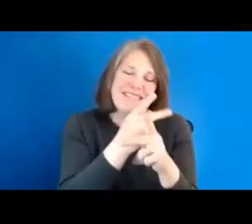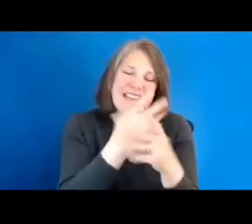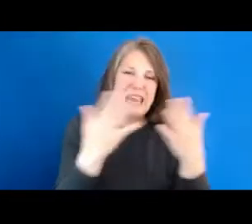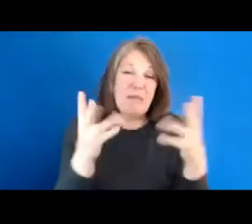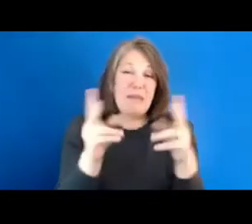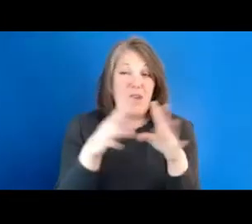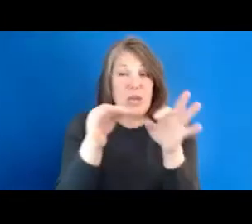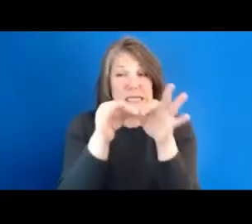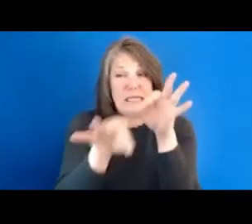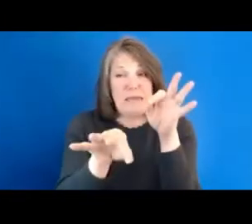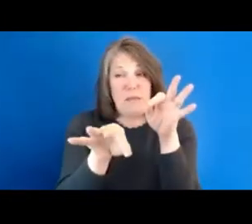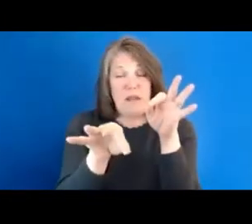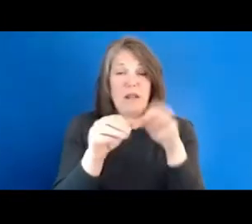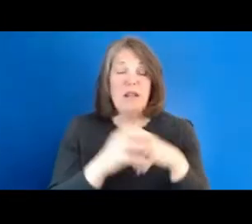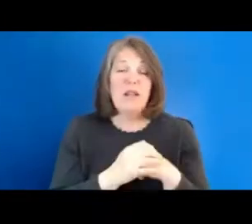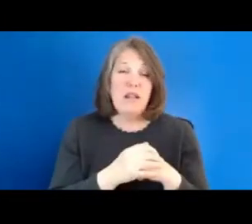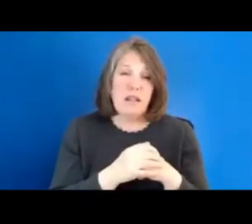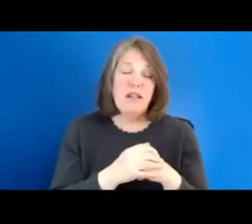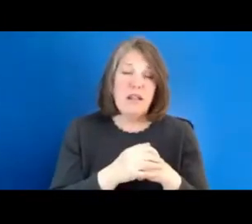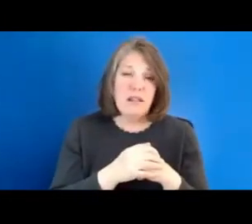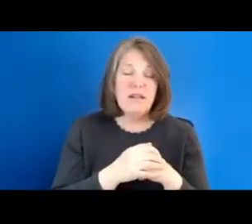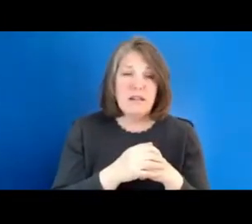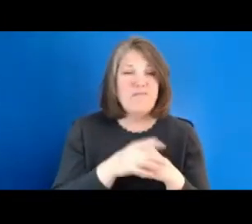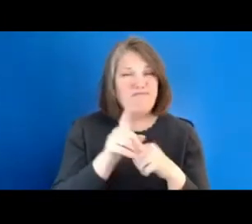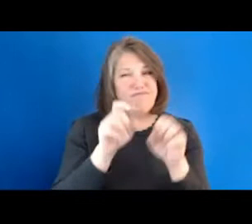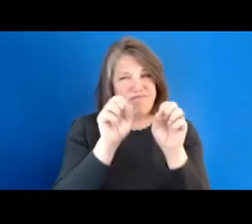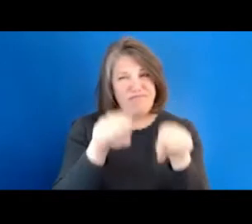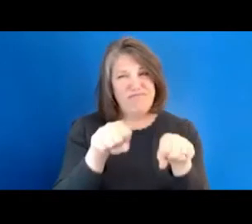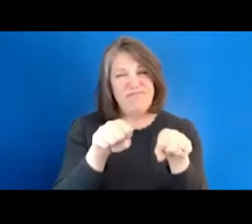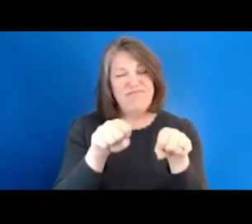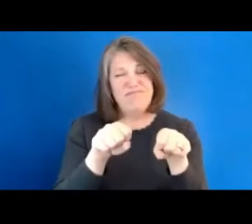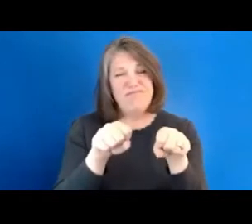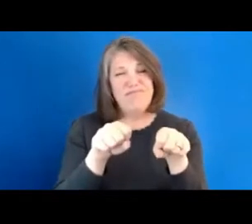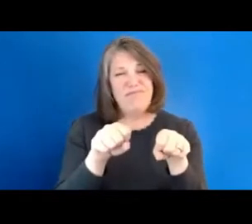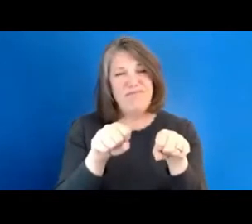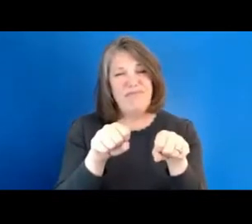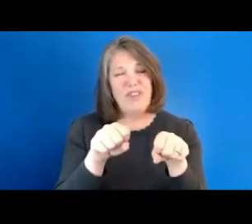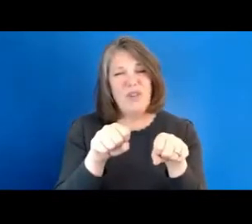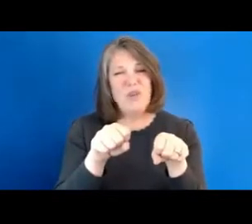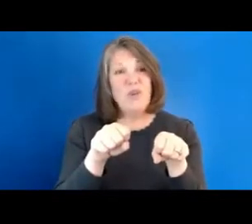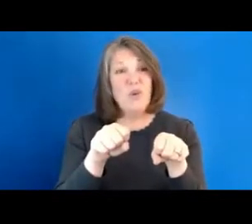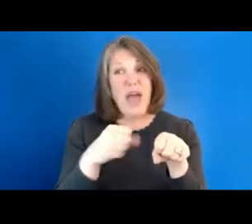simple. 16:40:56 You can transfer an existing PowerPoint,